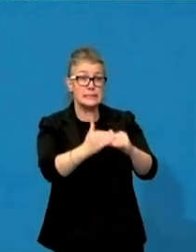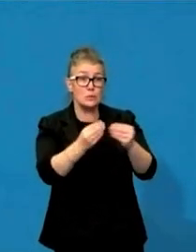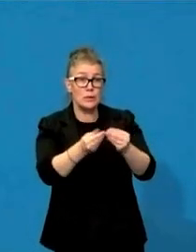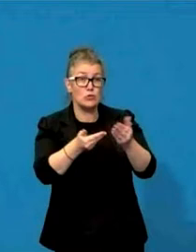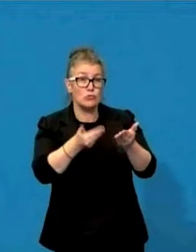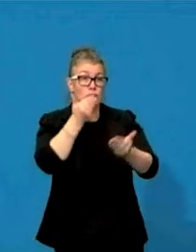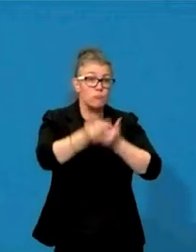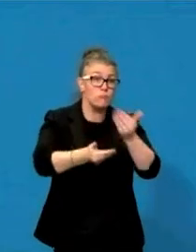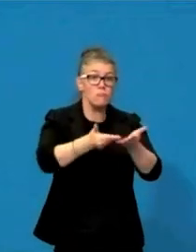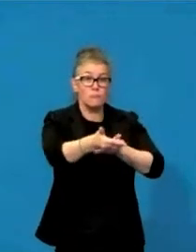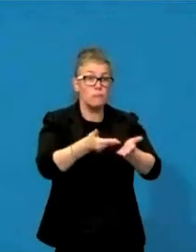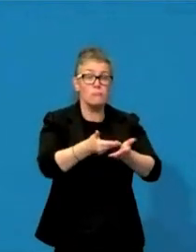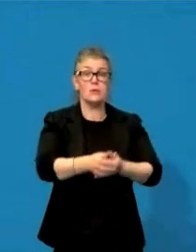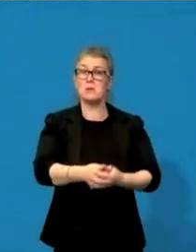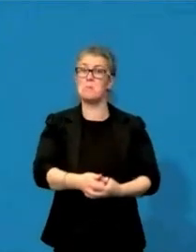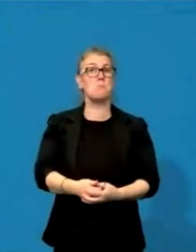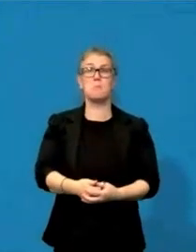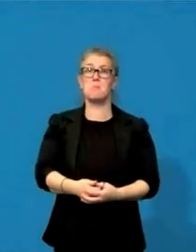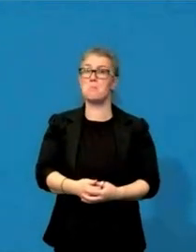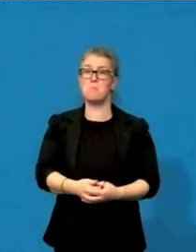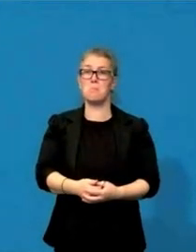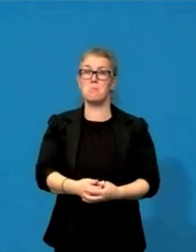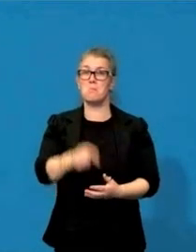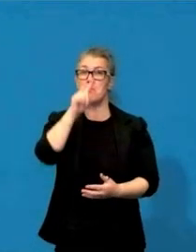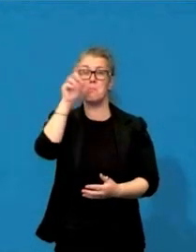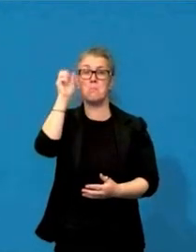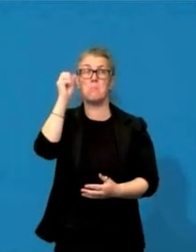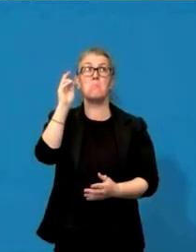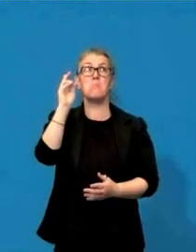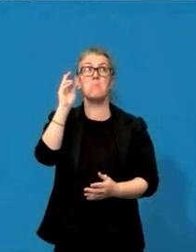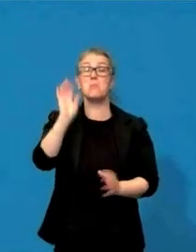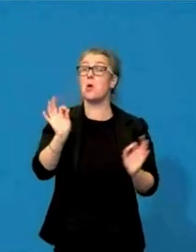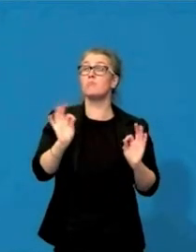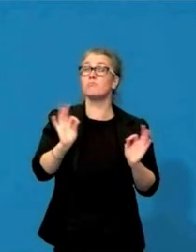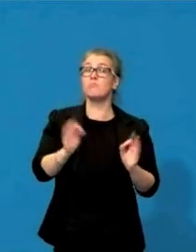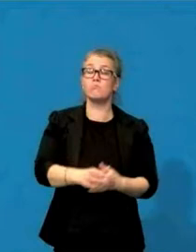No, not that I can recall. Nobody explained it to us.